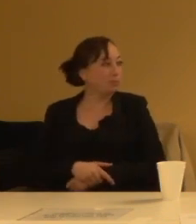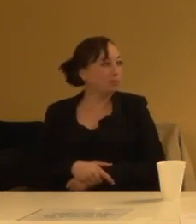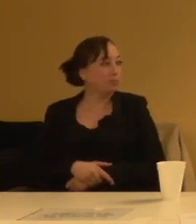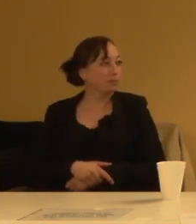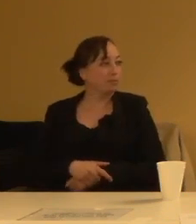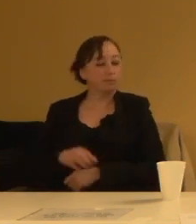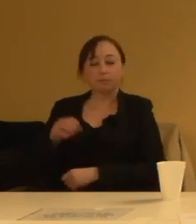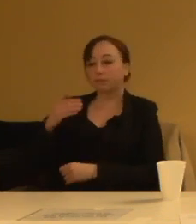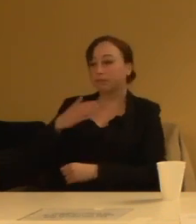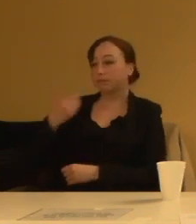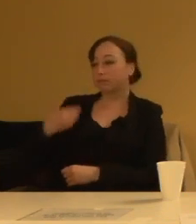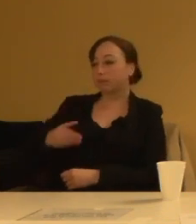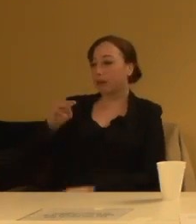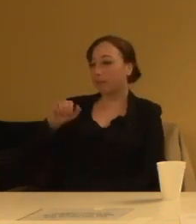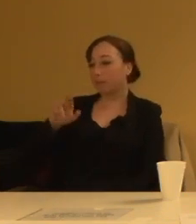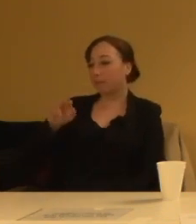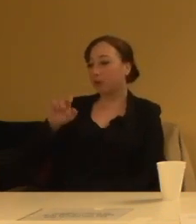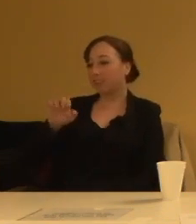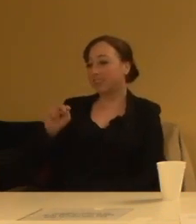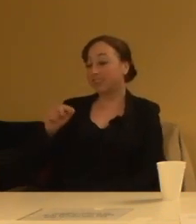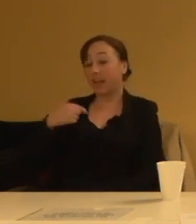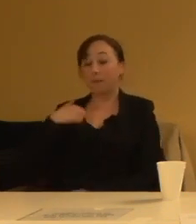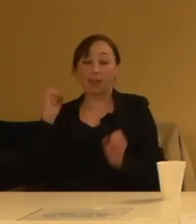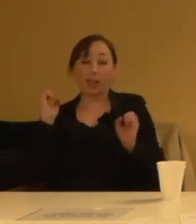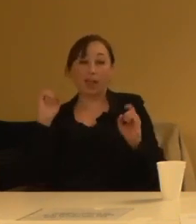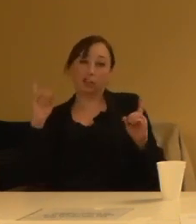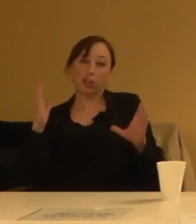This is Martine, educator.